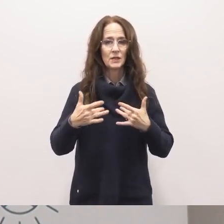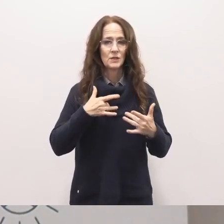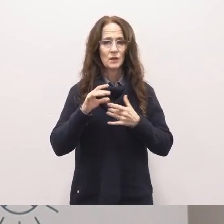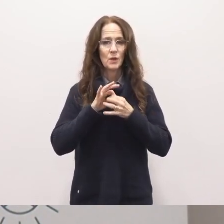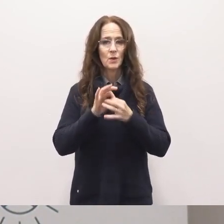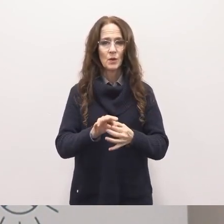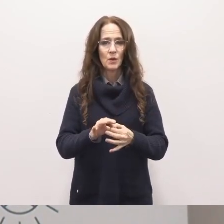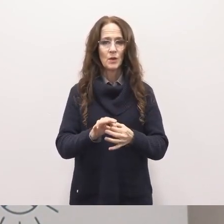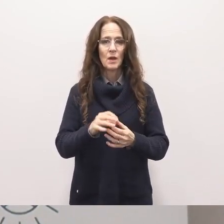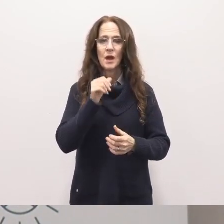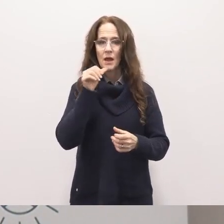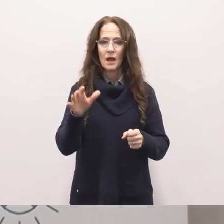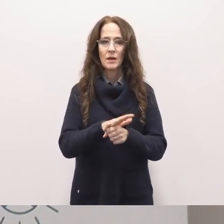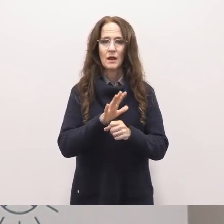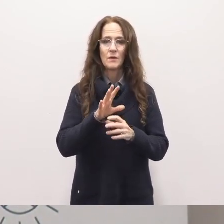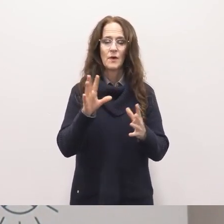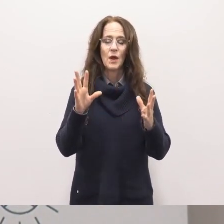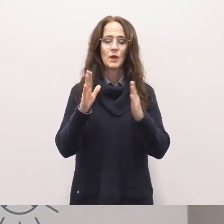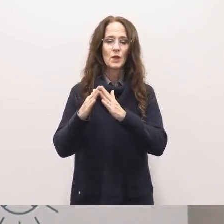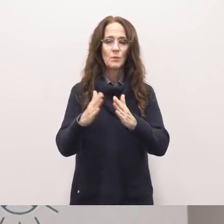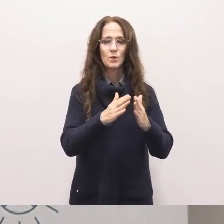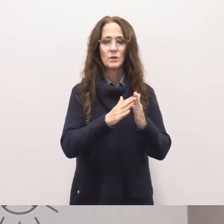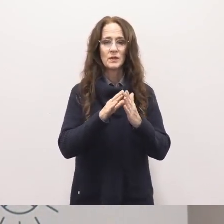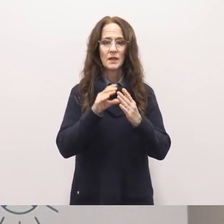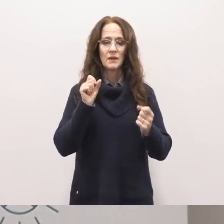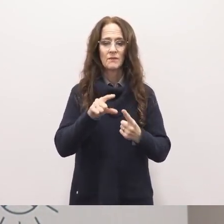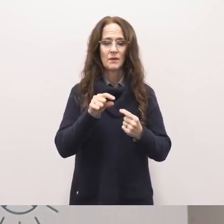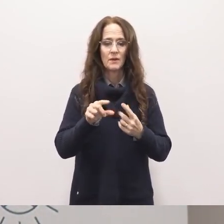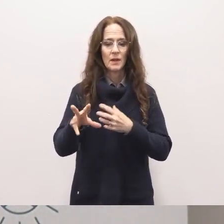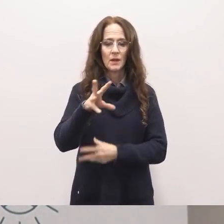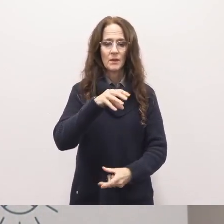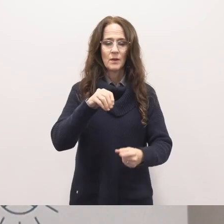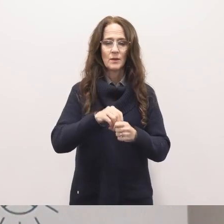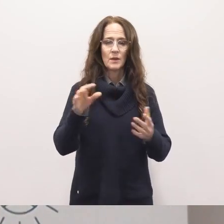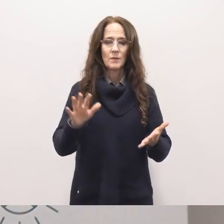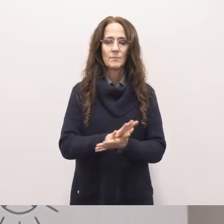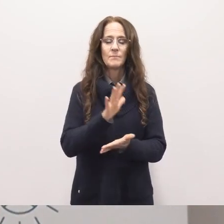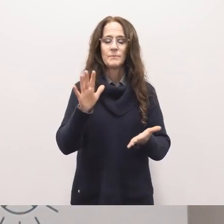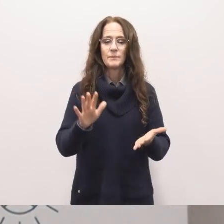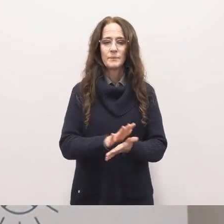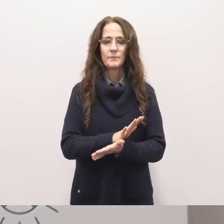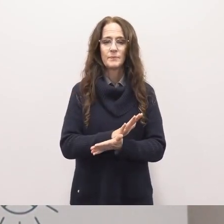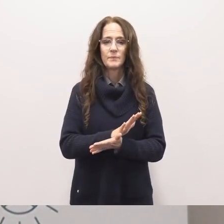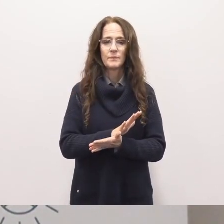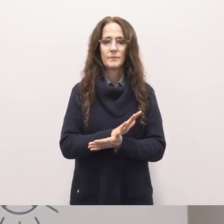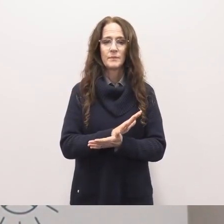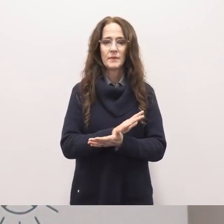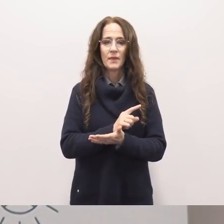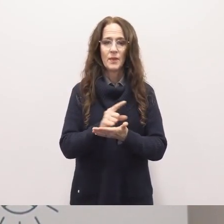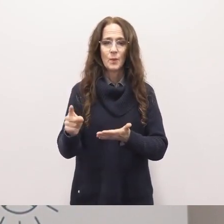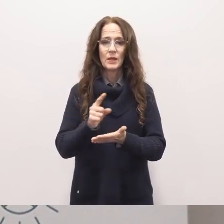the lack of community feedback incorporated into the document, the weeks leading up to voting